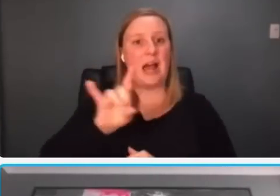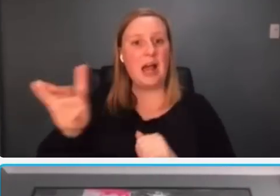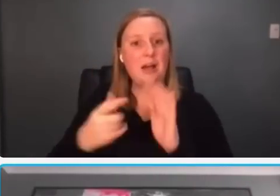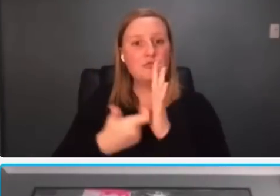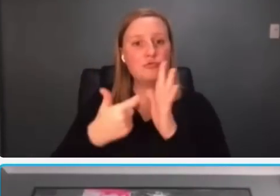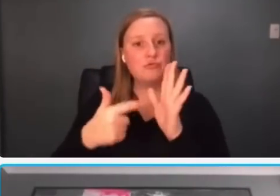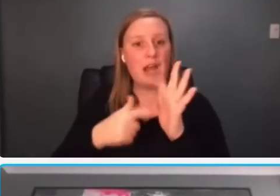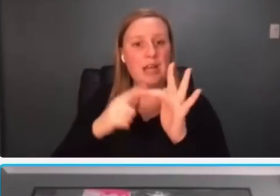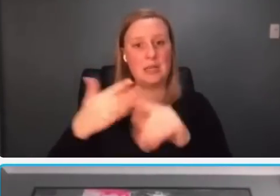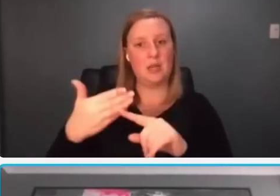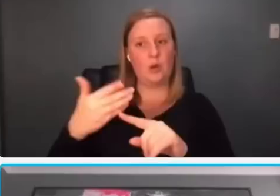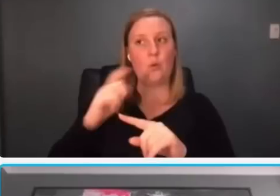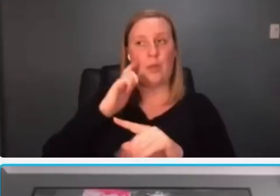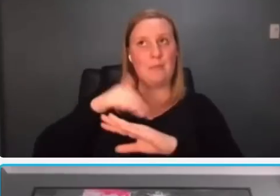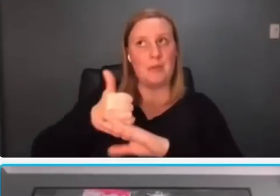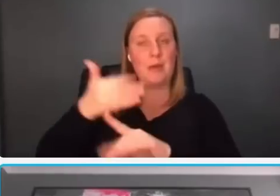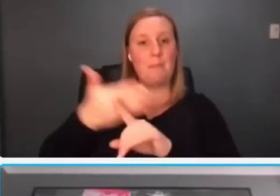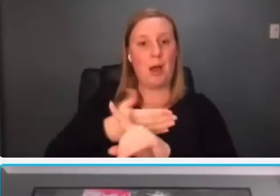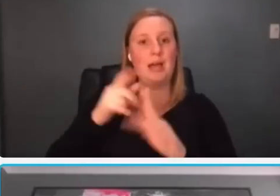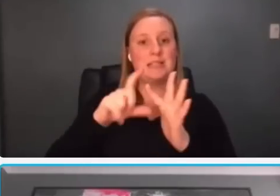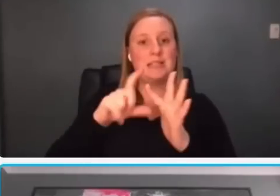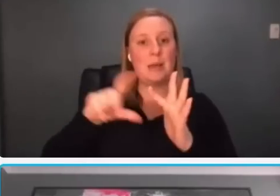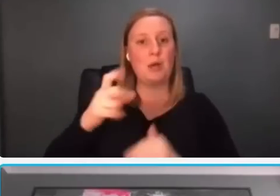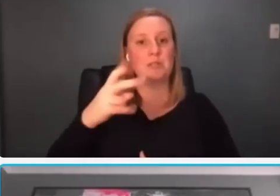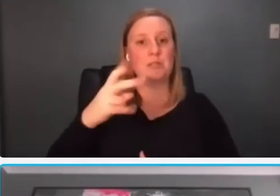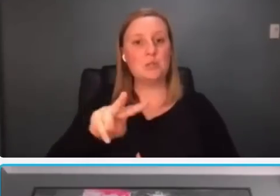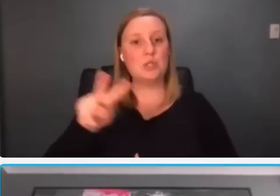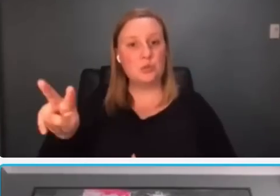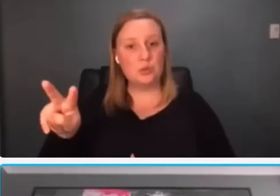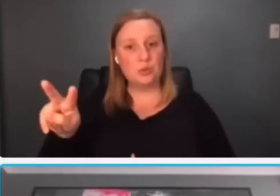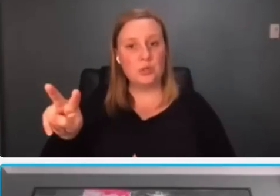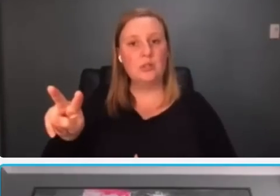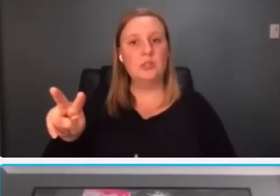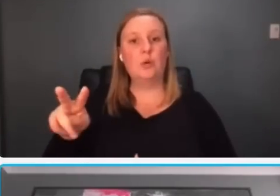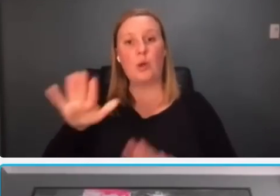We would require decisions by Government to expand that across to home care but certainly from a